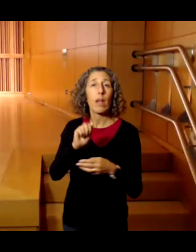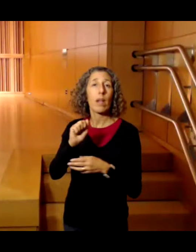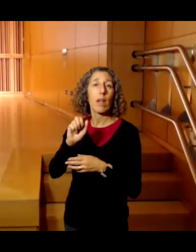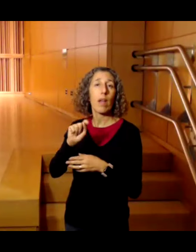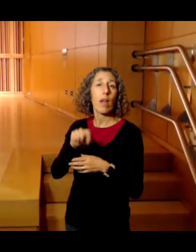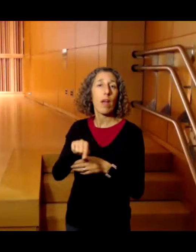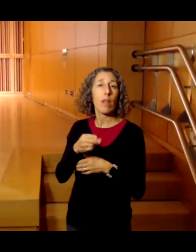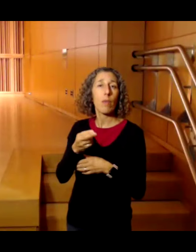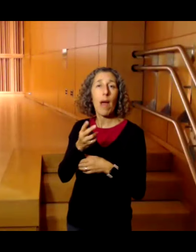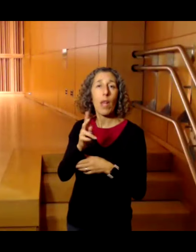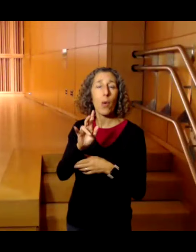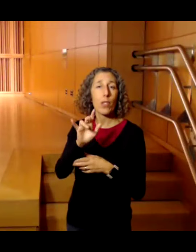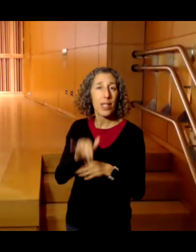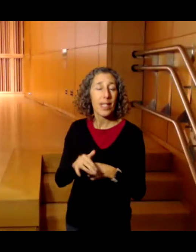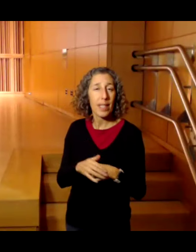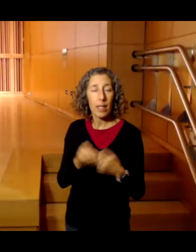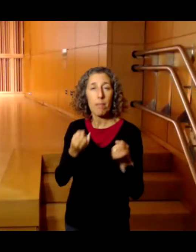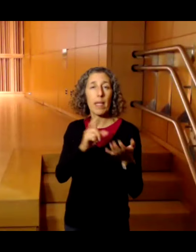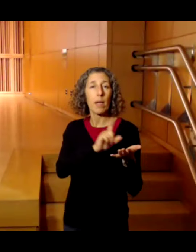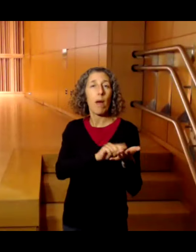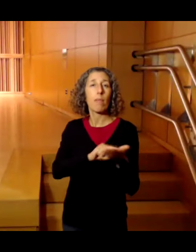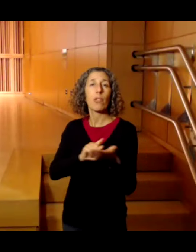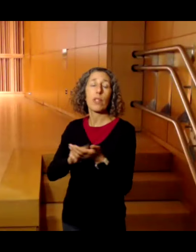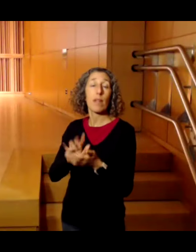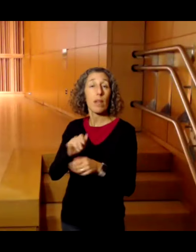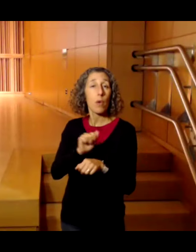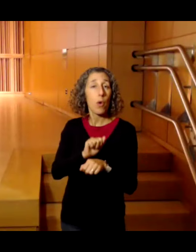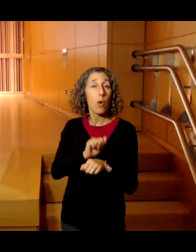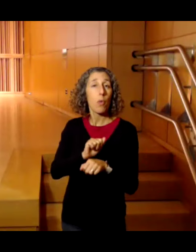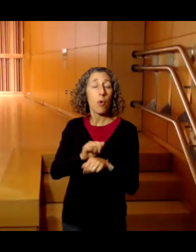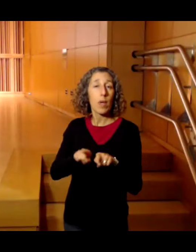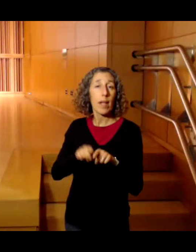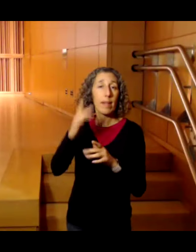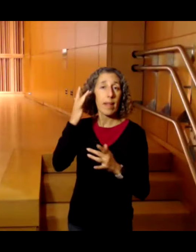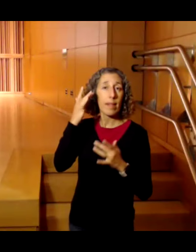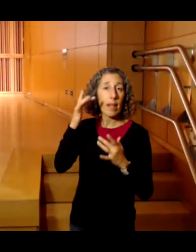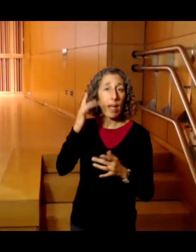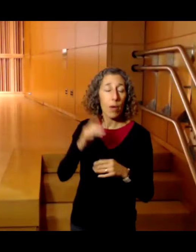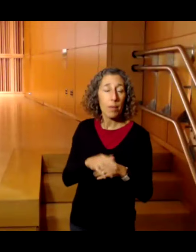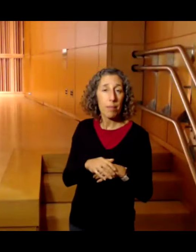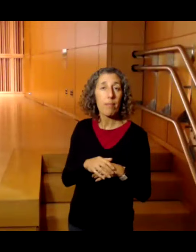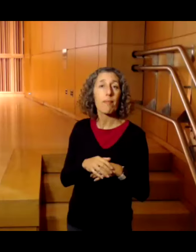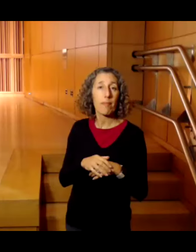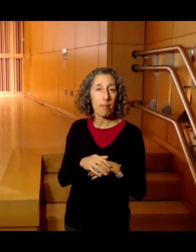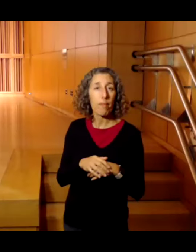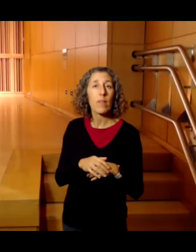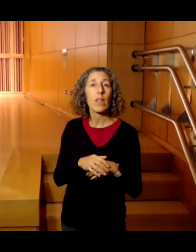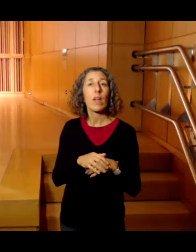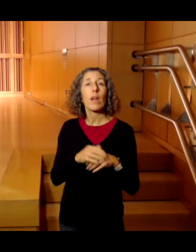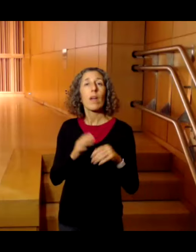He is currently at work on a scholarly monograph, now, No Ways Tired, James Baldwin, and The Art of.